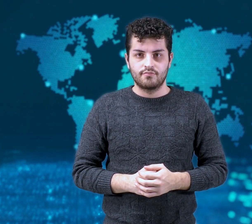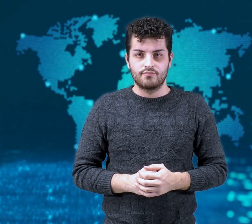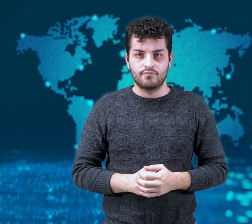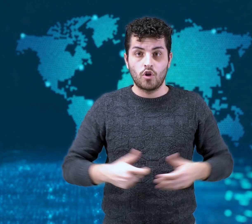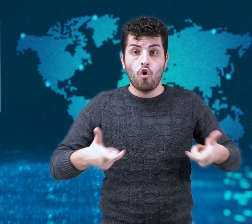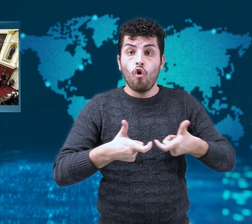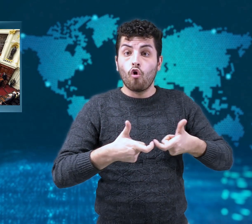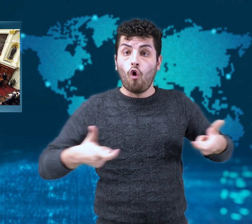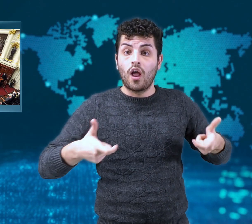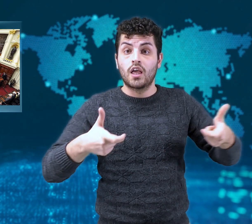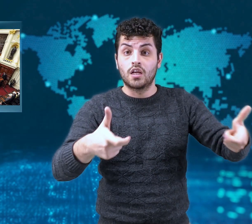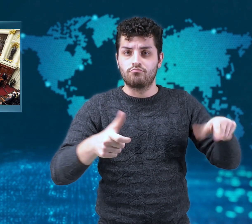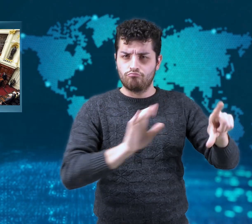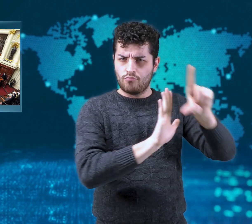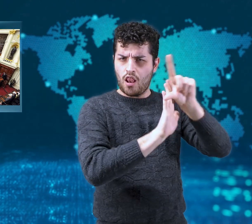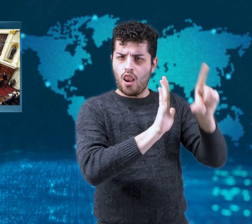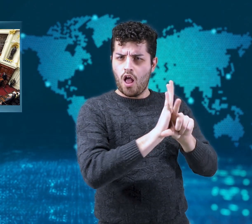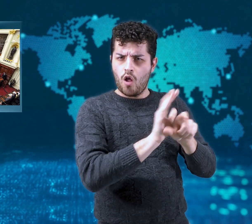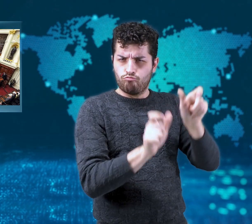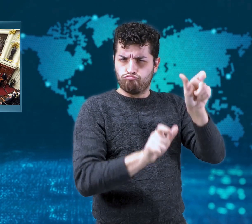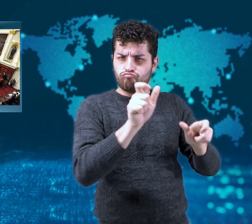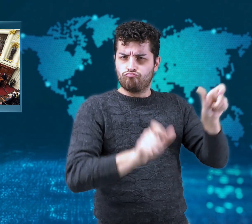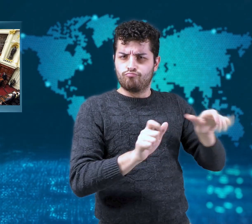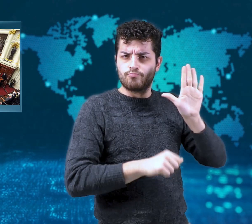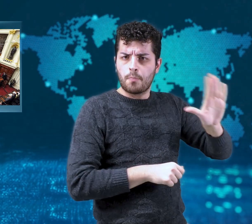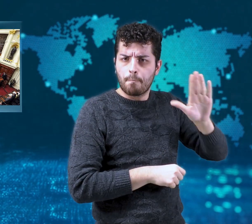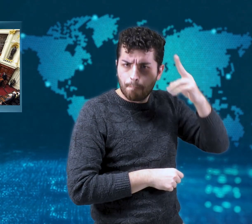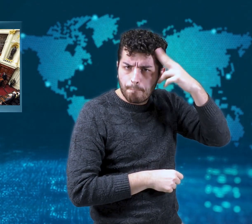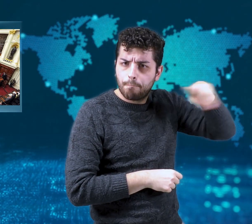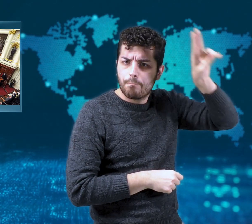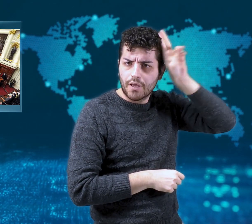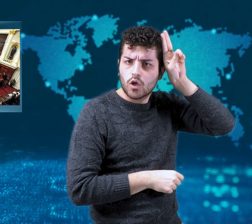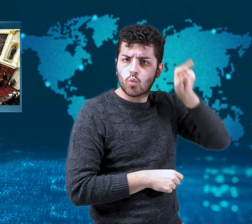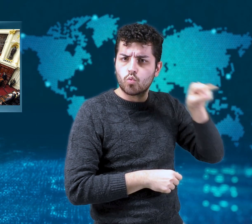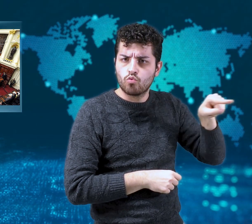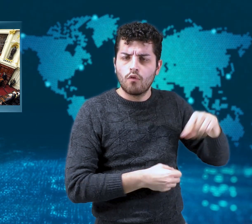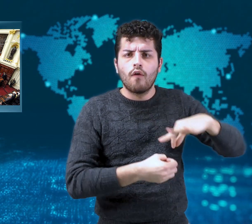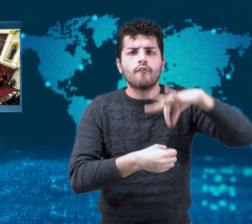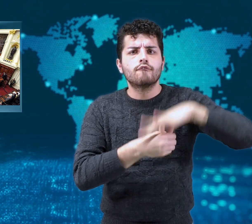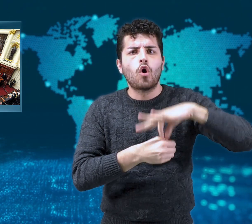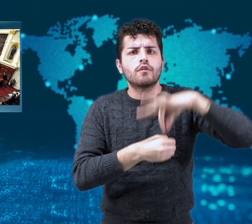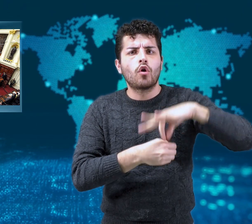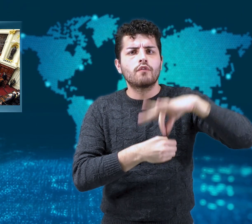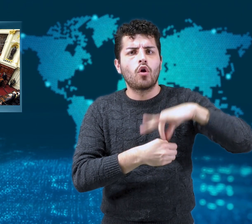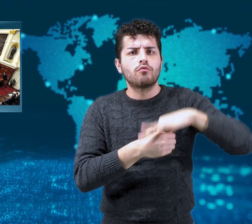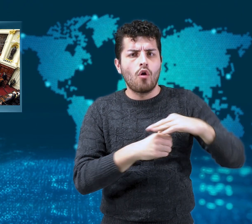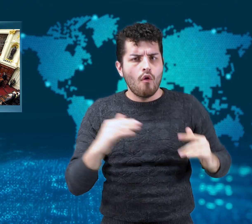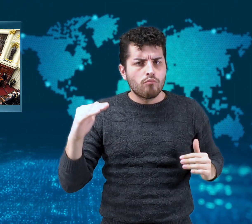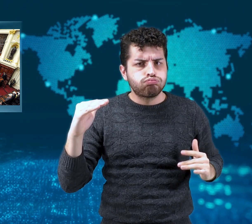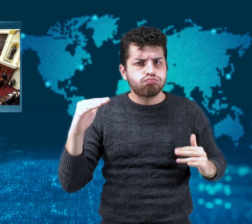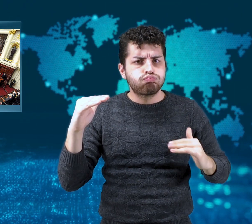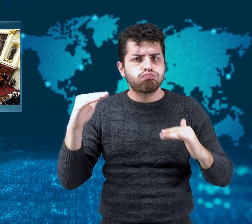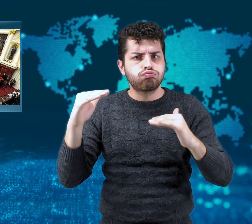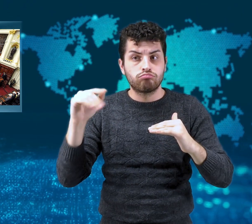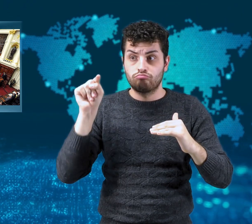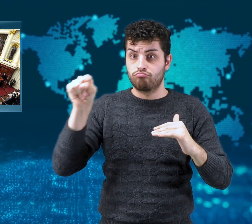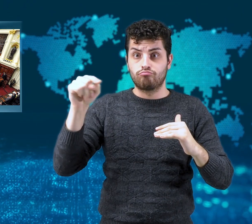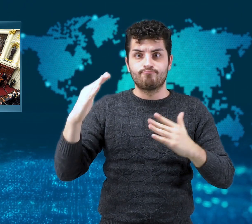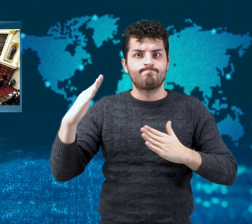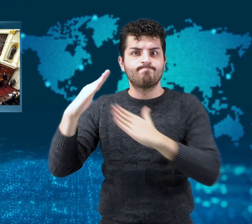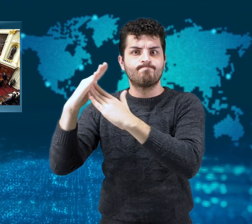[Nicola]: Peruvian lawmakers voted 105 out of 130